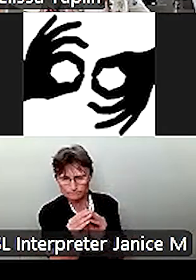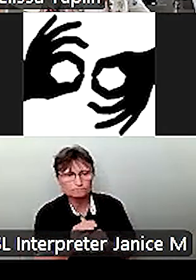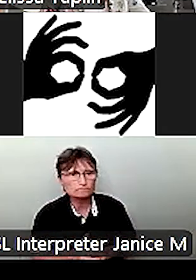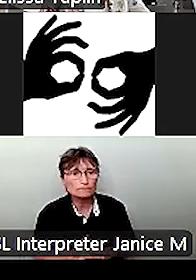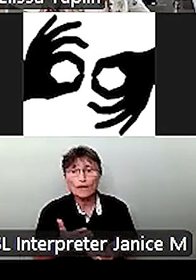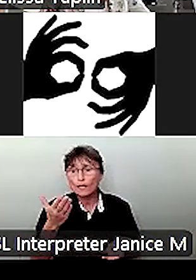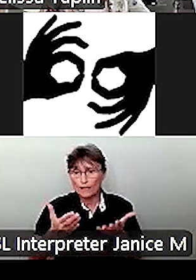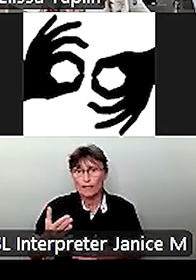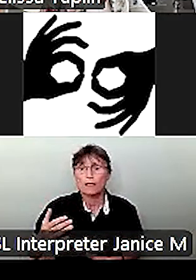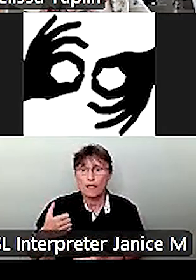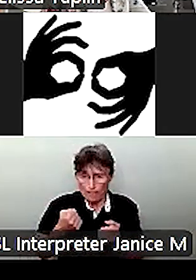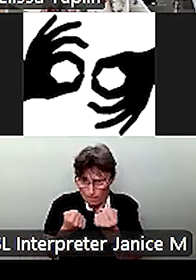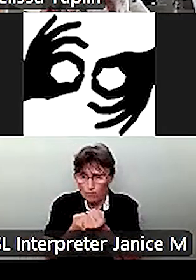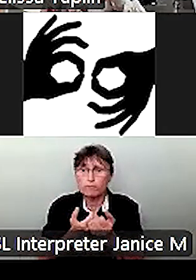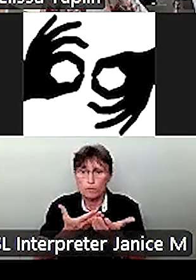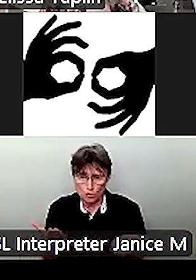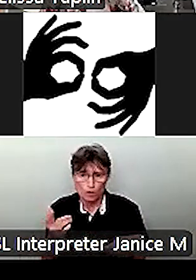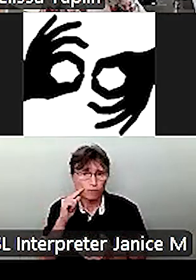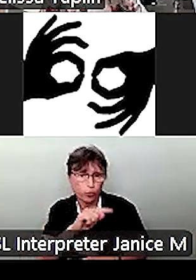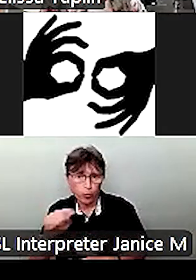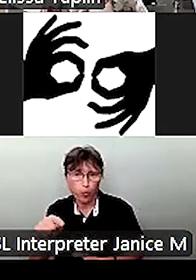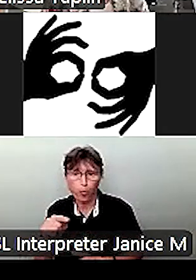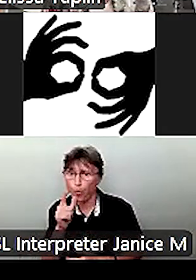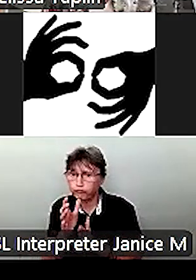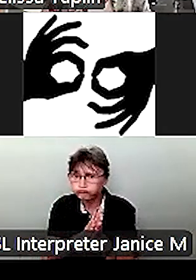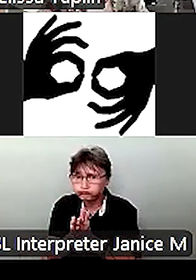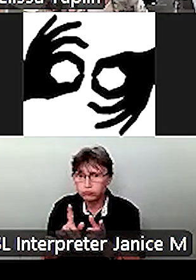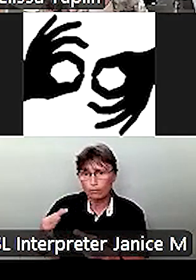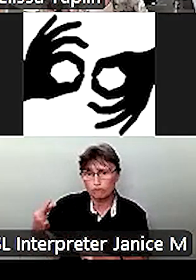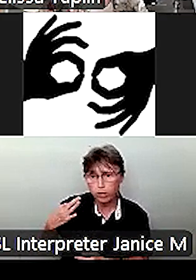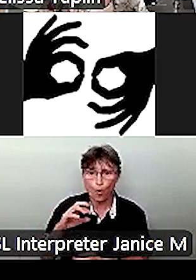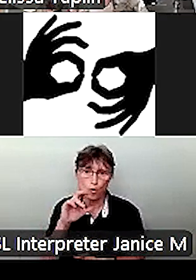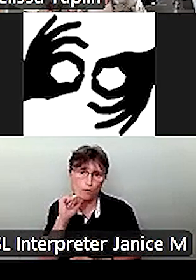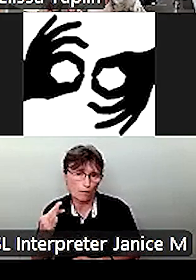the program. So please contact the team if you need any help or have questions about